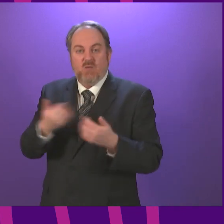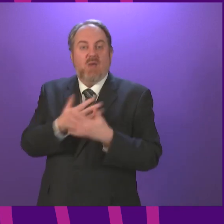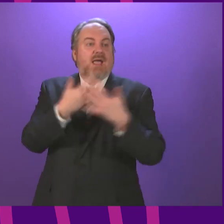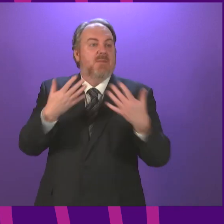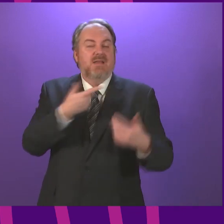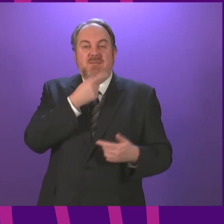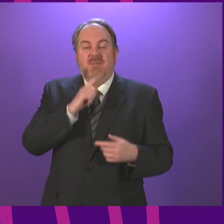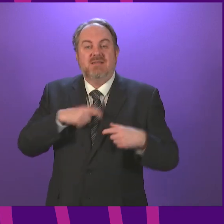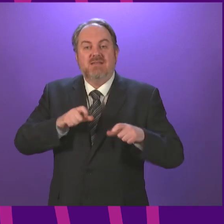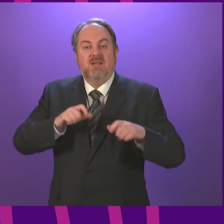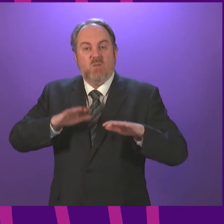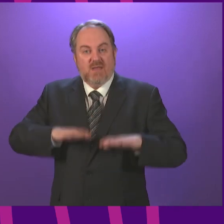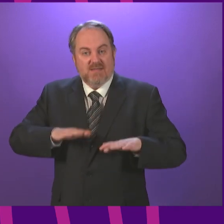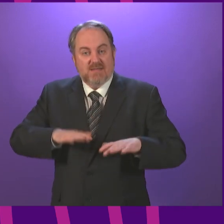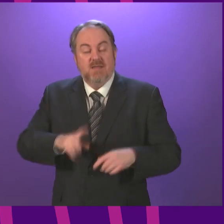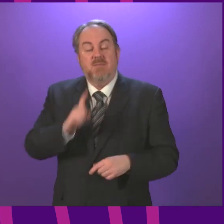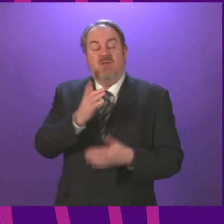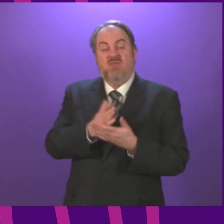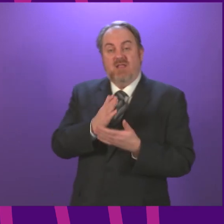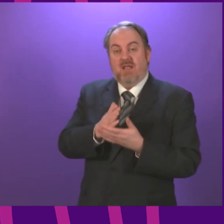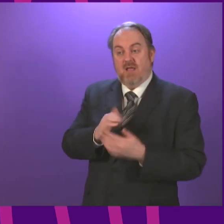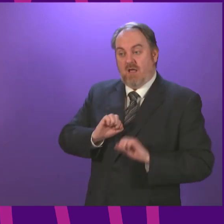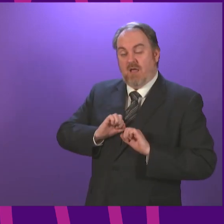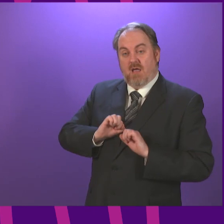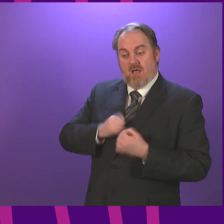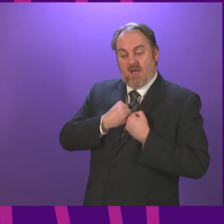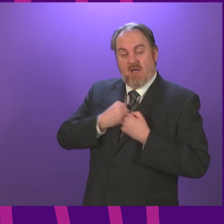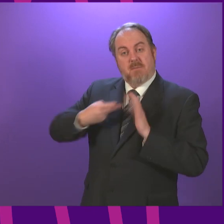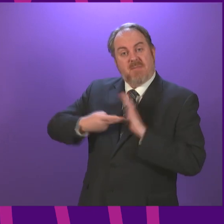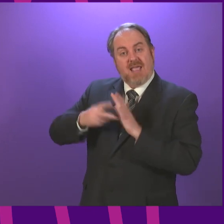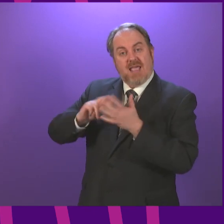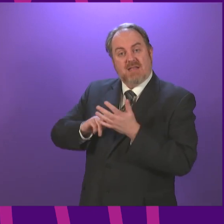The vaccination programme is going better than we ever anticipated. More people have